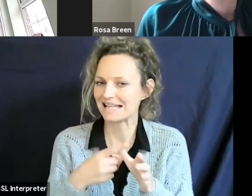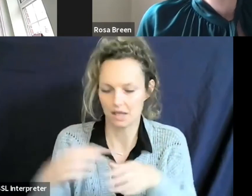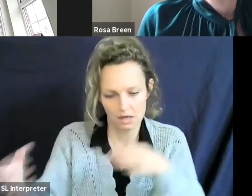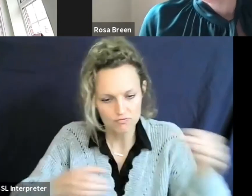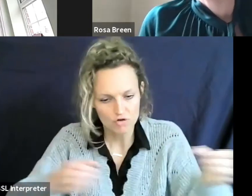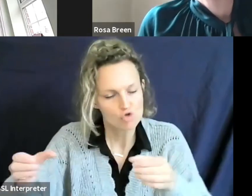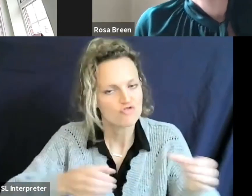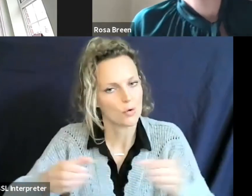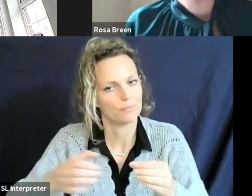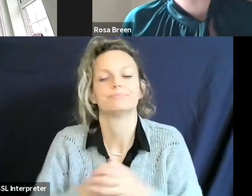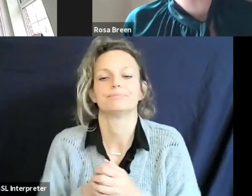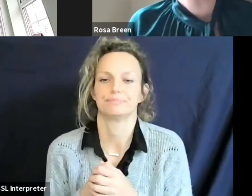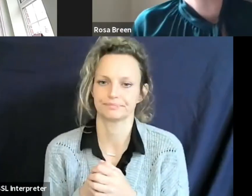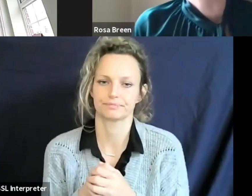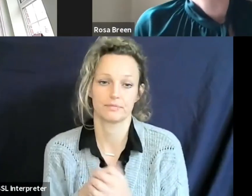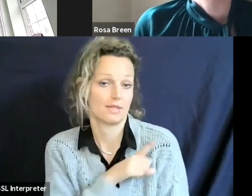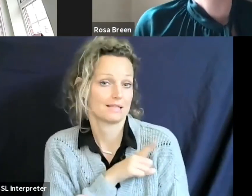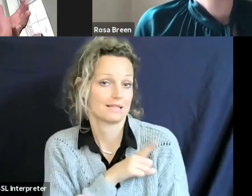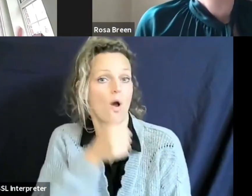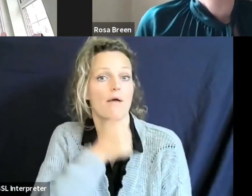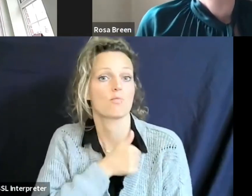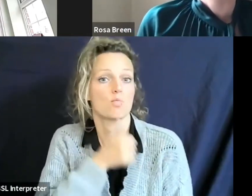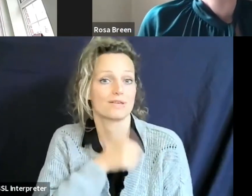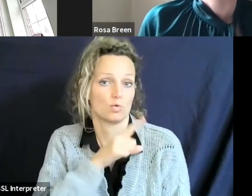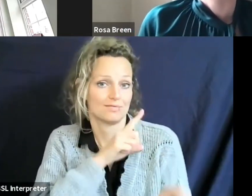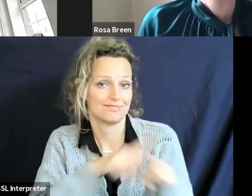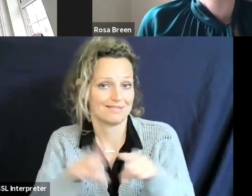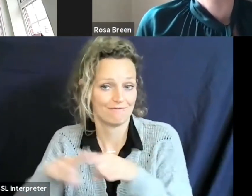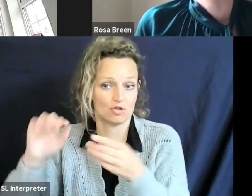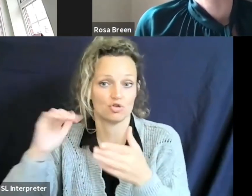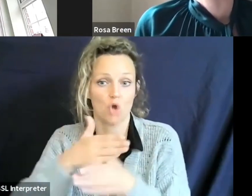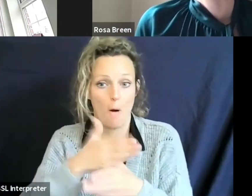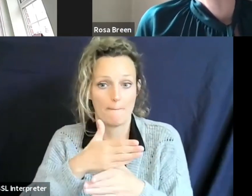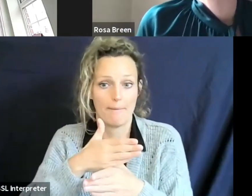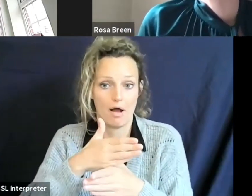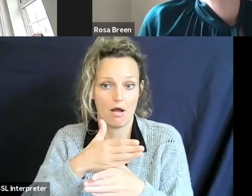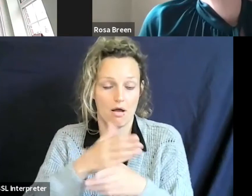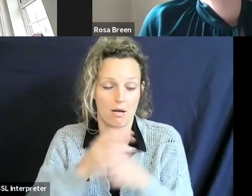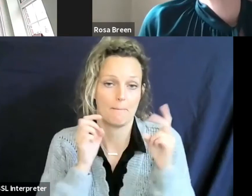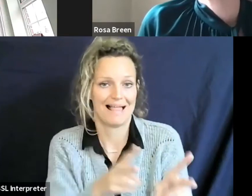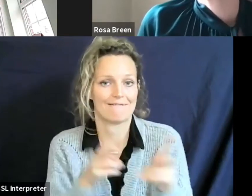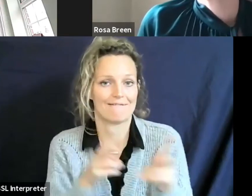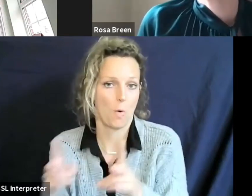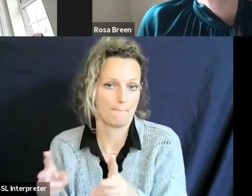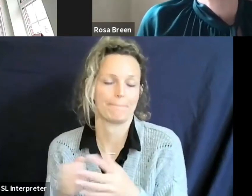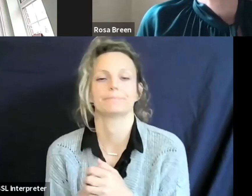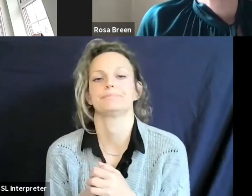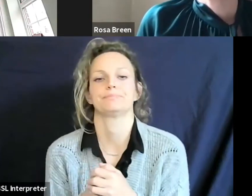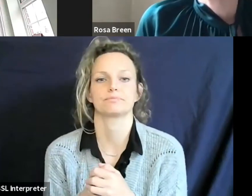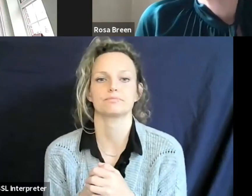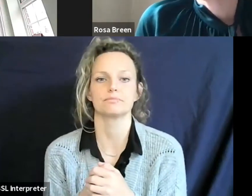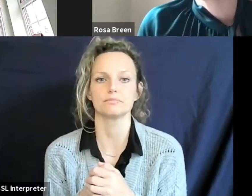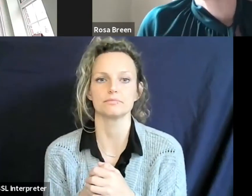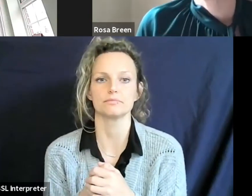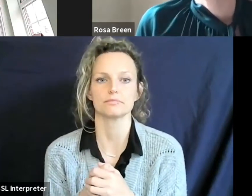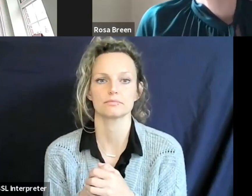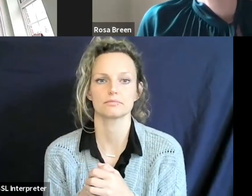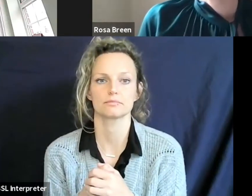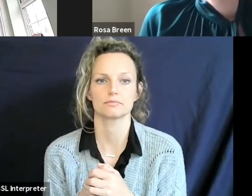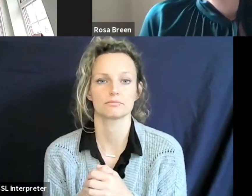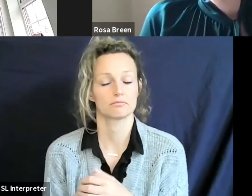and your application can be considered properly and wholly not just tossed because the computer says no because it doesn't recognise the format or what you have put.